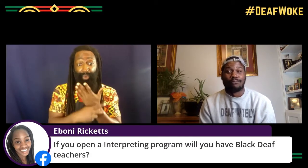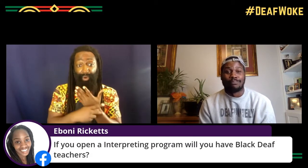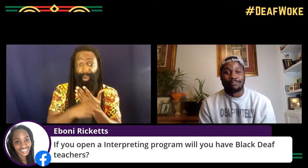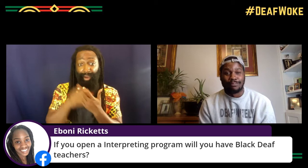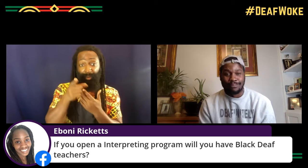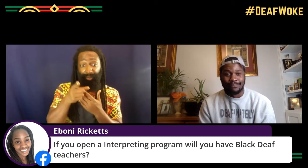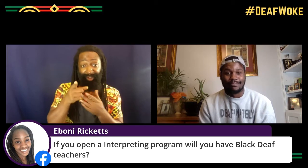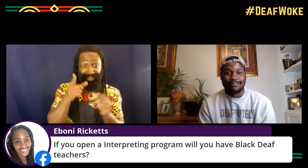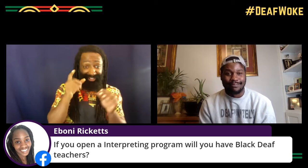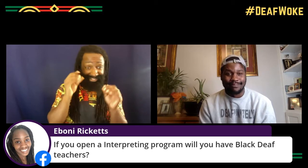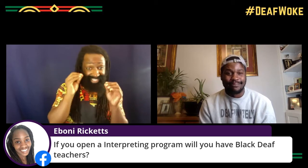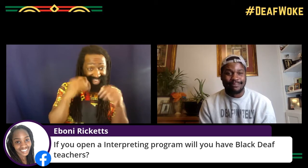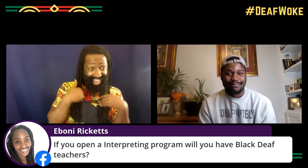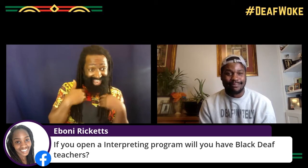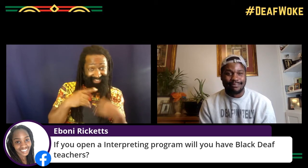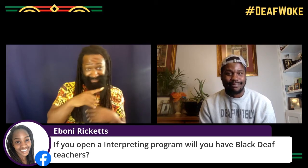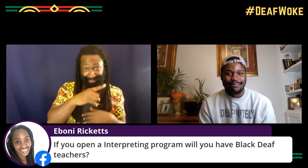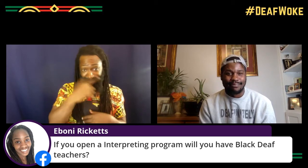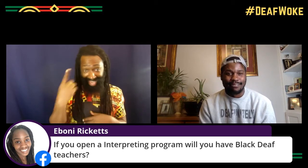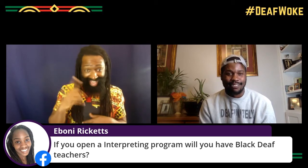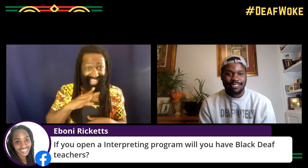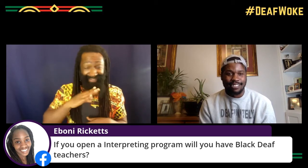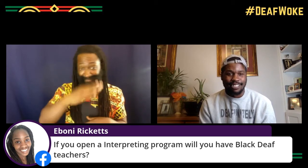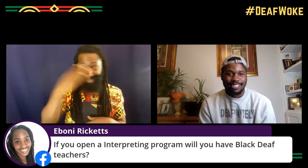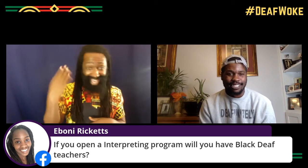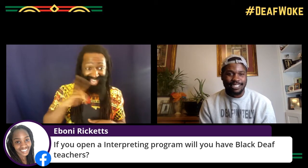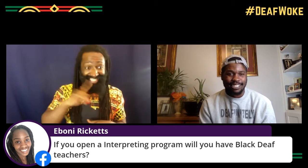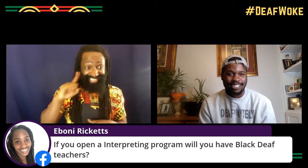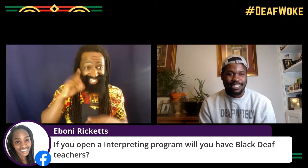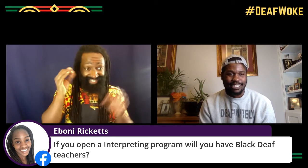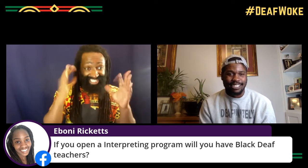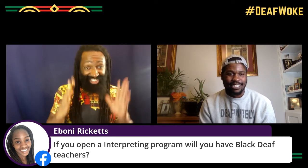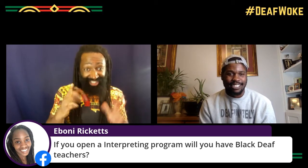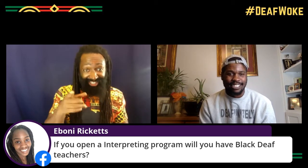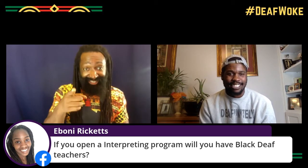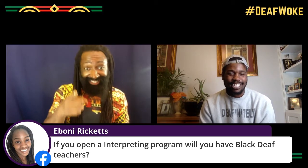If you're gonna open an interpreter program, will you have black deaf teachers?